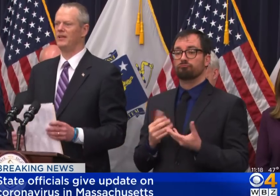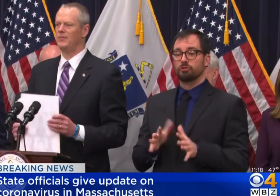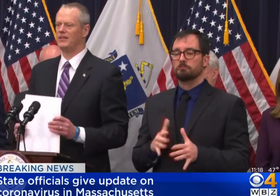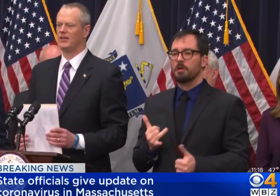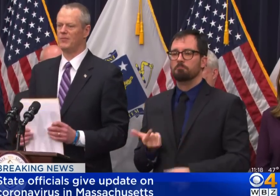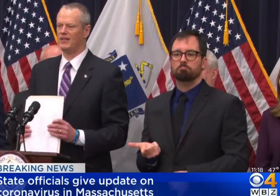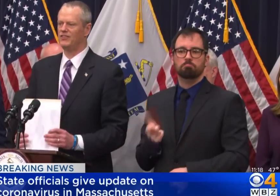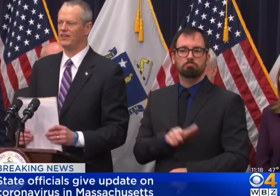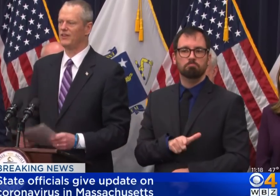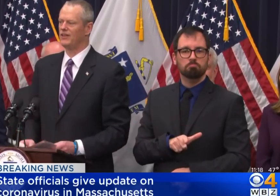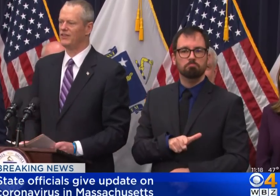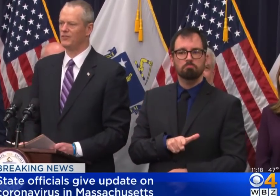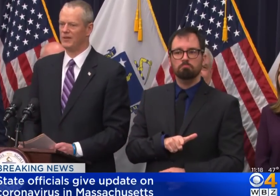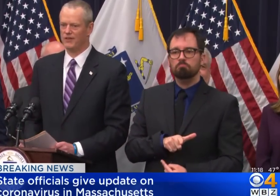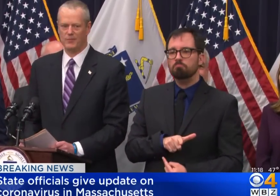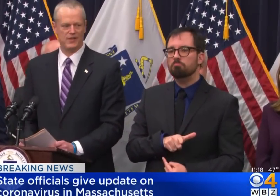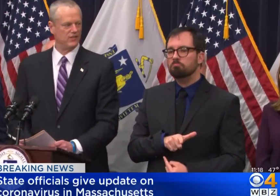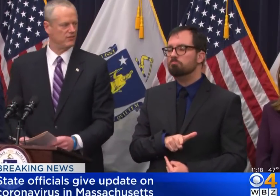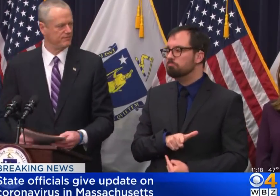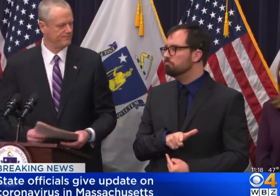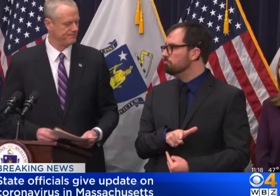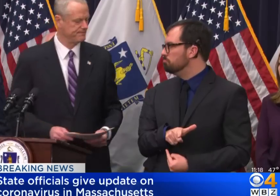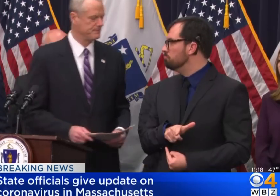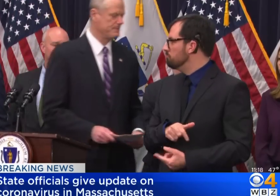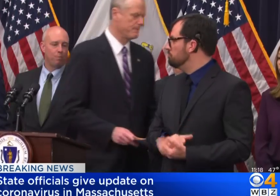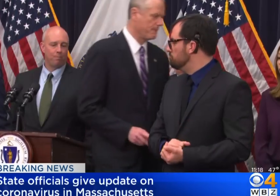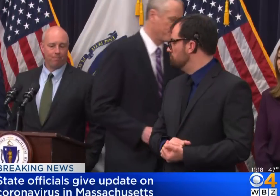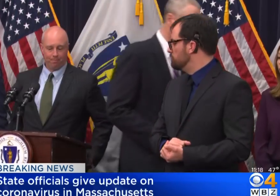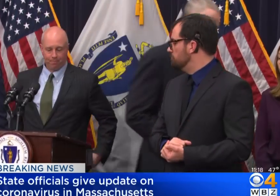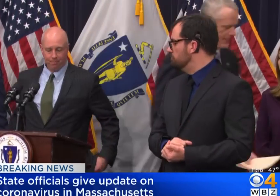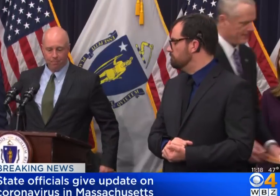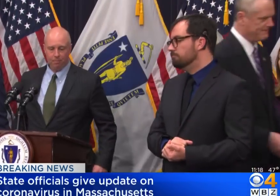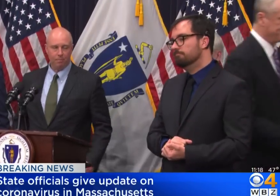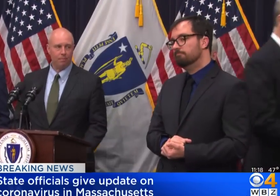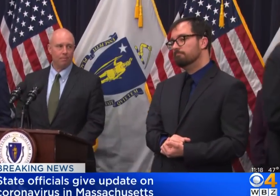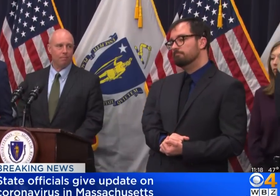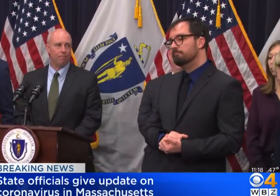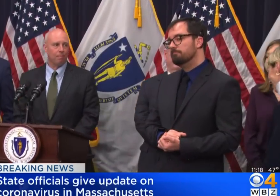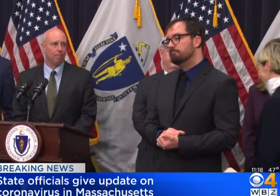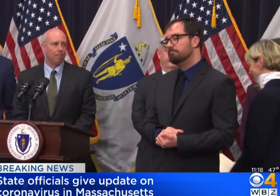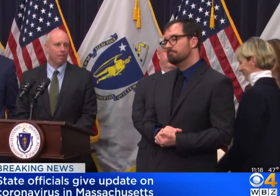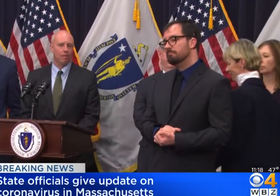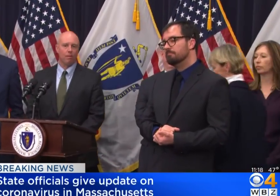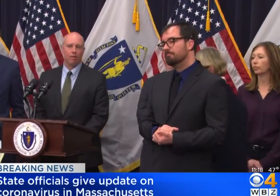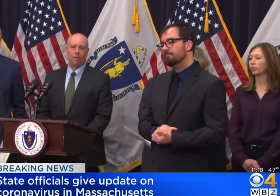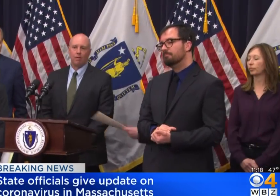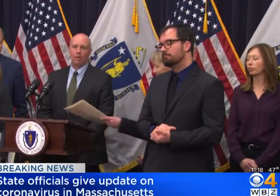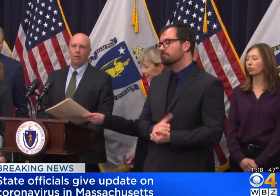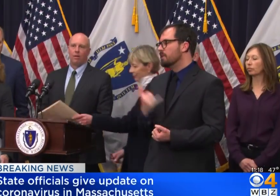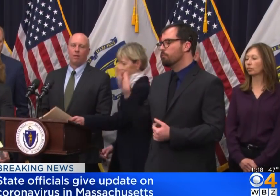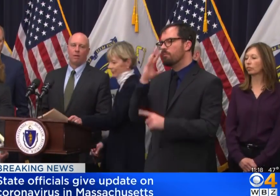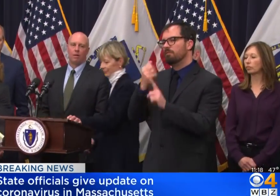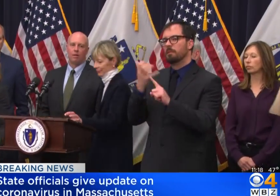VISIT MASS.GOV/COVID19 OR FOR HELPFUL ADVICE ON PLANNING EMERGENCIES. I'LL TURN THIS OVER TO SECRETARY